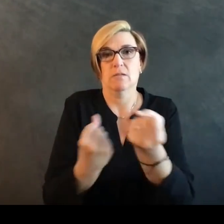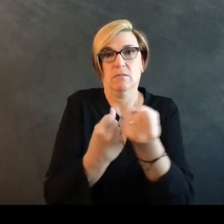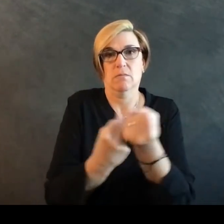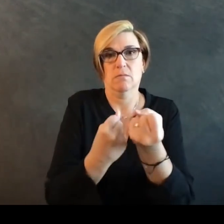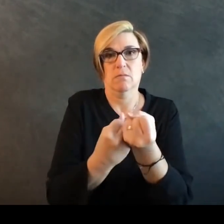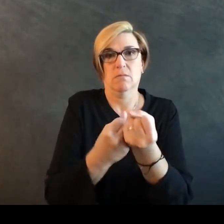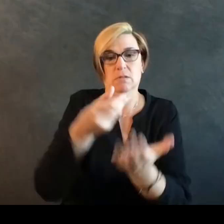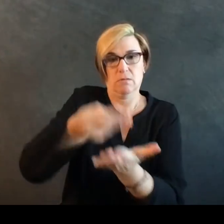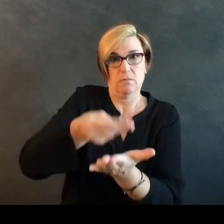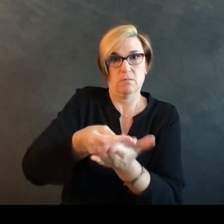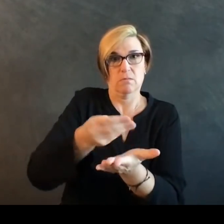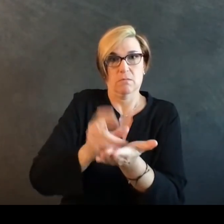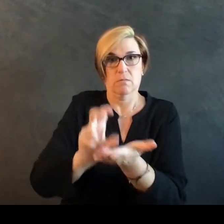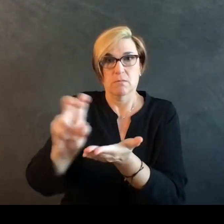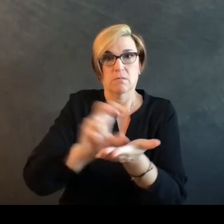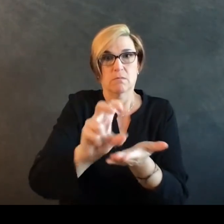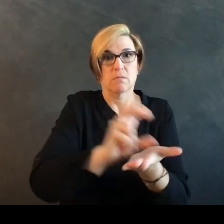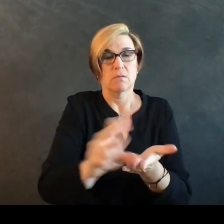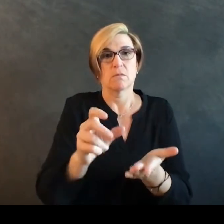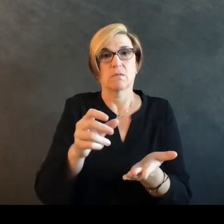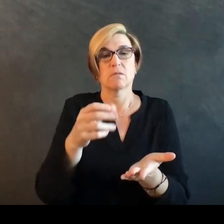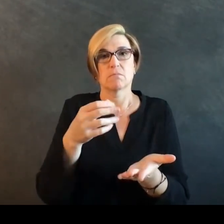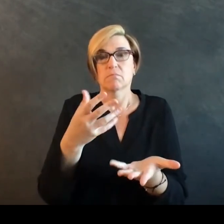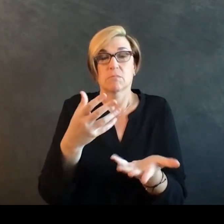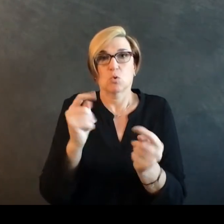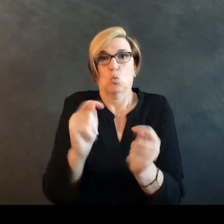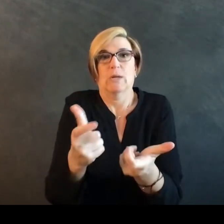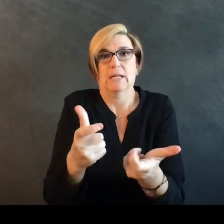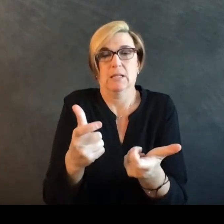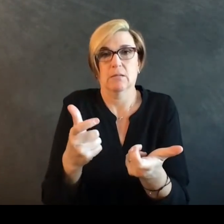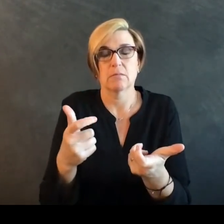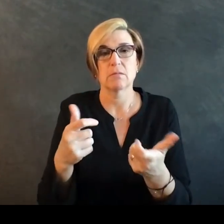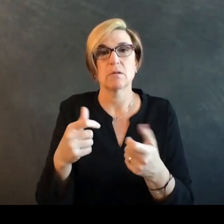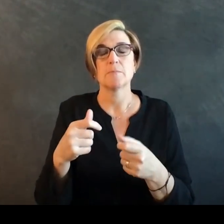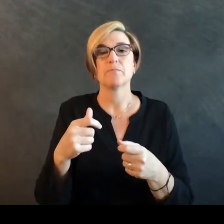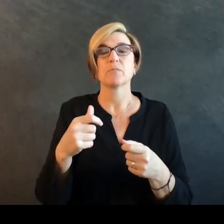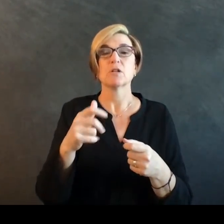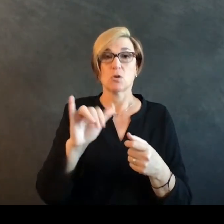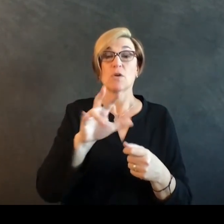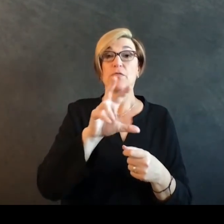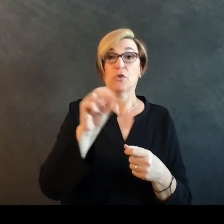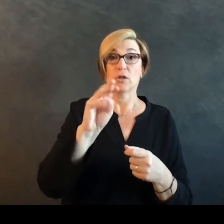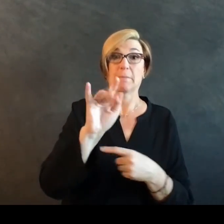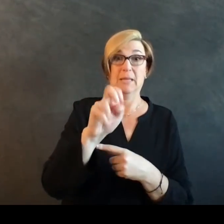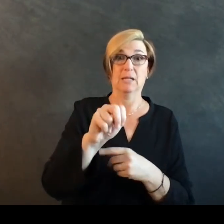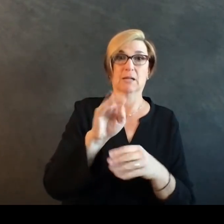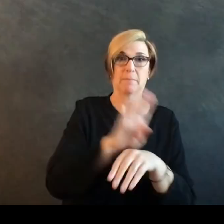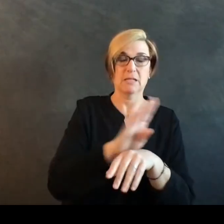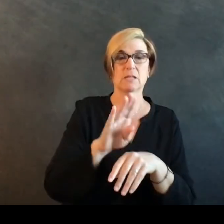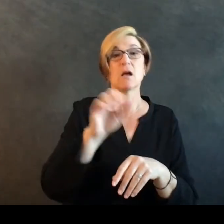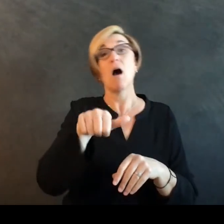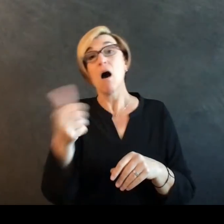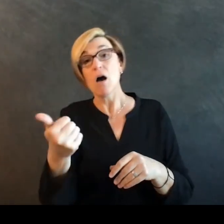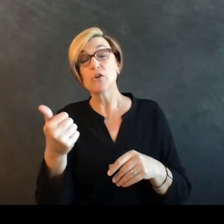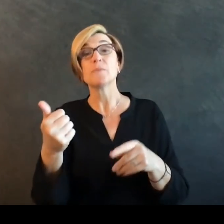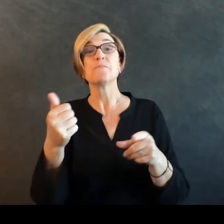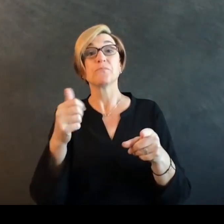as quickly as possible so it's 30 million small businesses and the other businesses are being dealt with with the PPP but the Paycheck Protection there